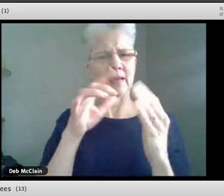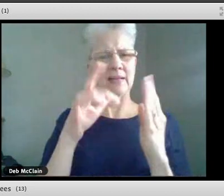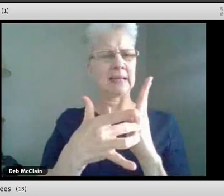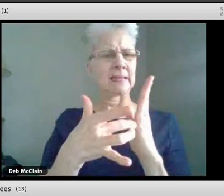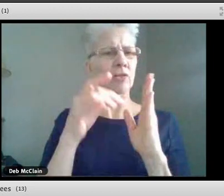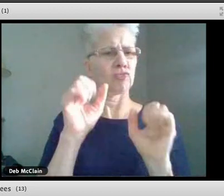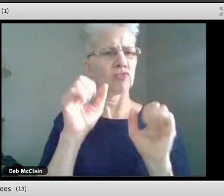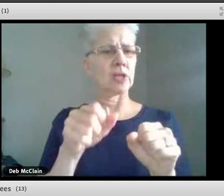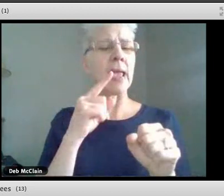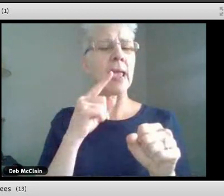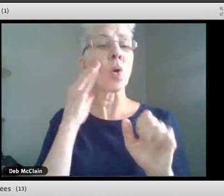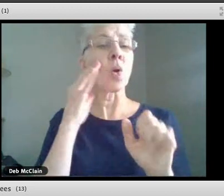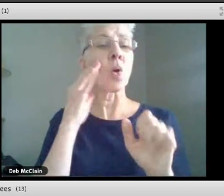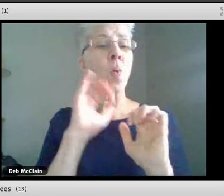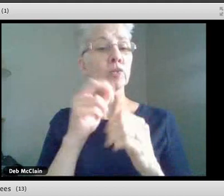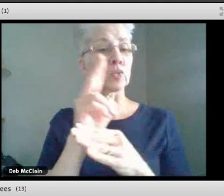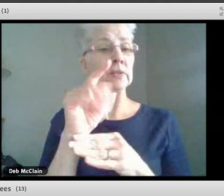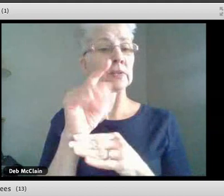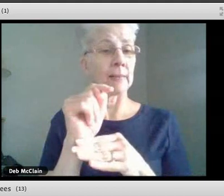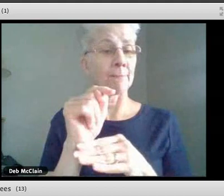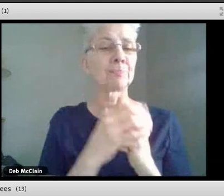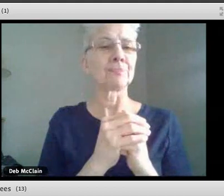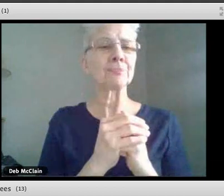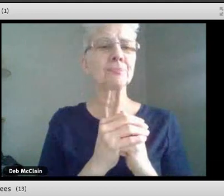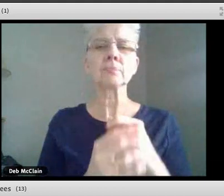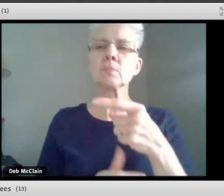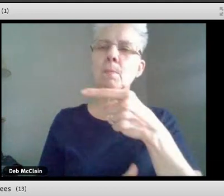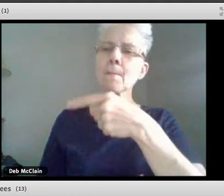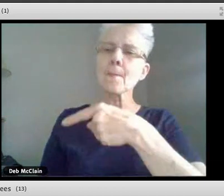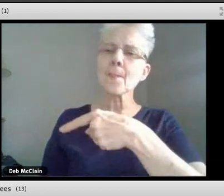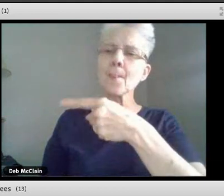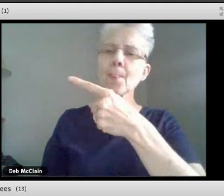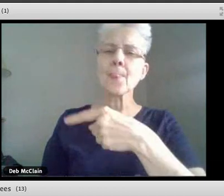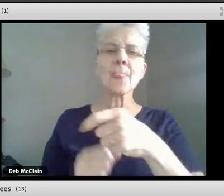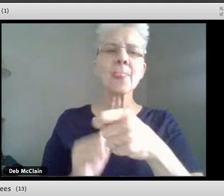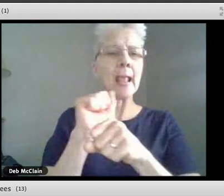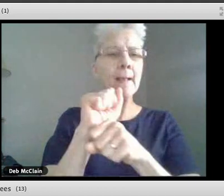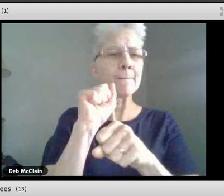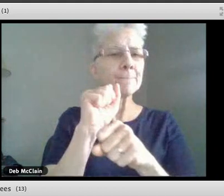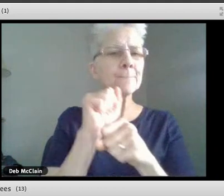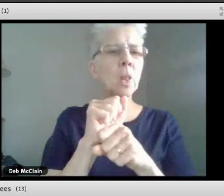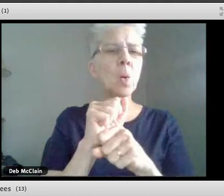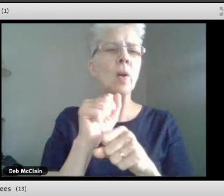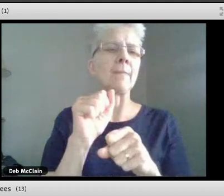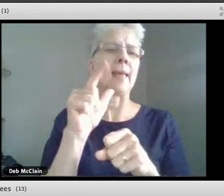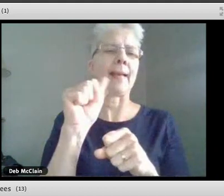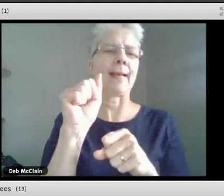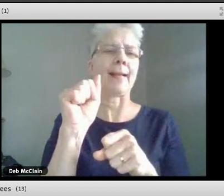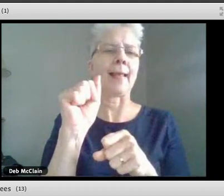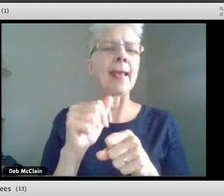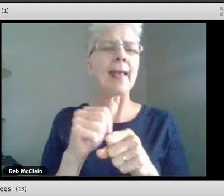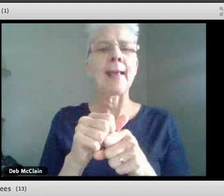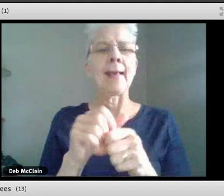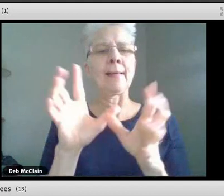and know how to use it. Finally, employment, library education, ALA conferences, ALA publications,